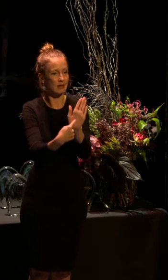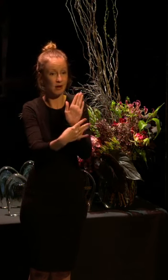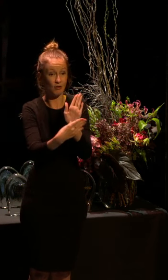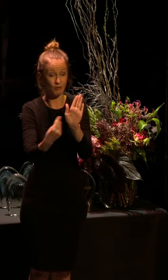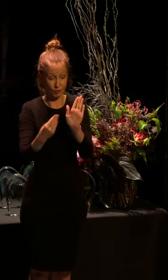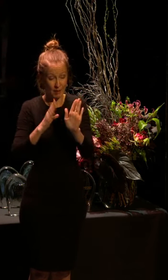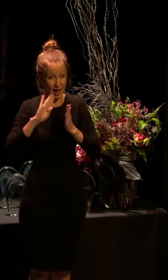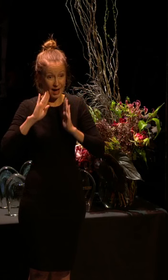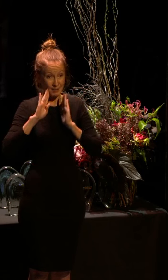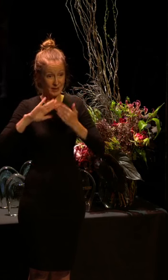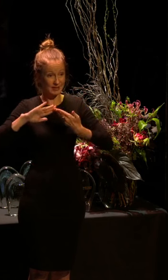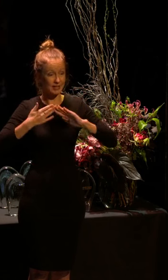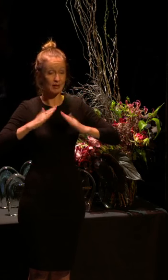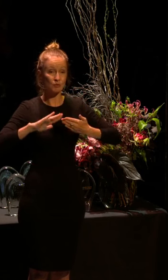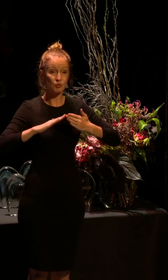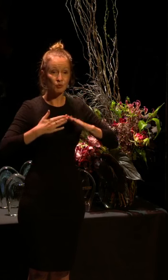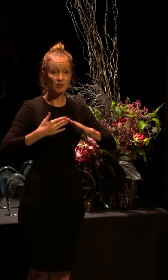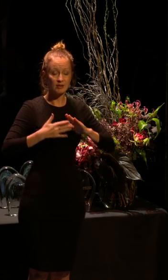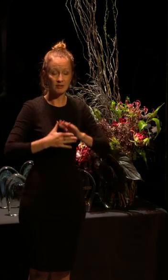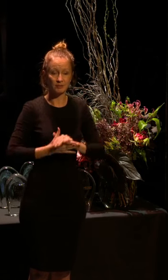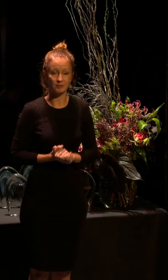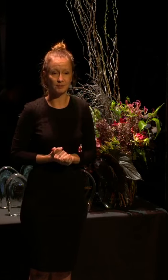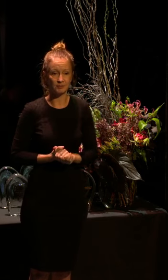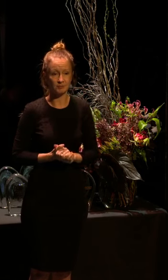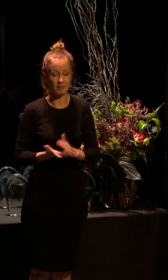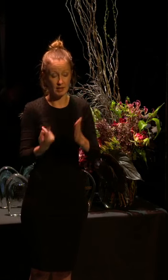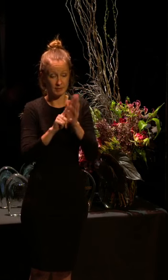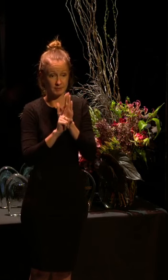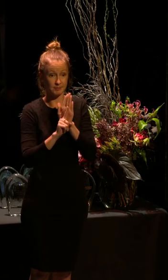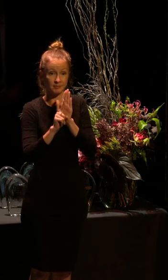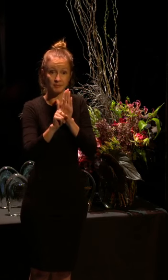who give deserving voice to the diverse stories